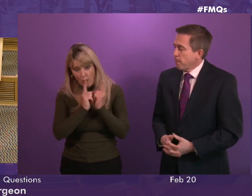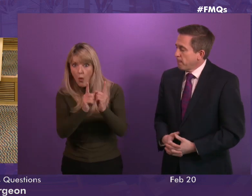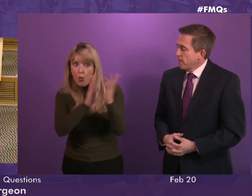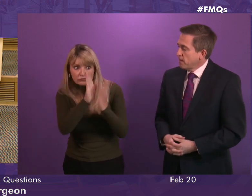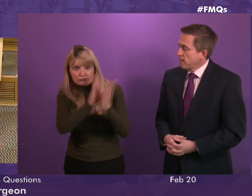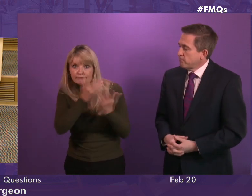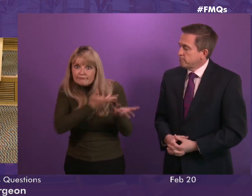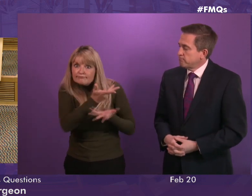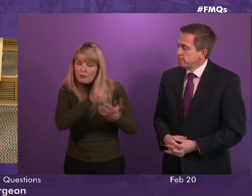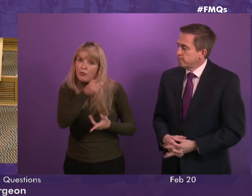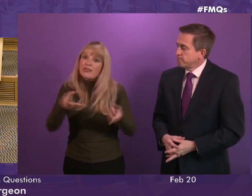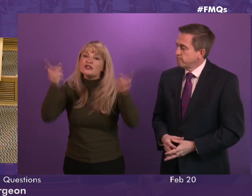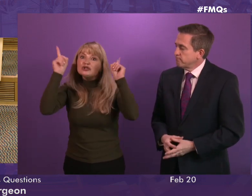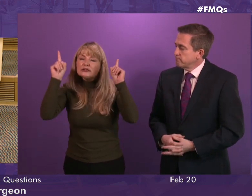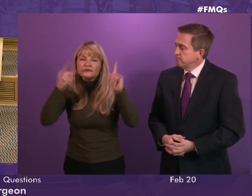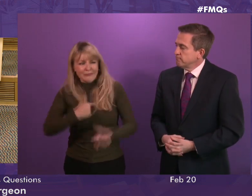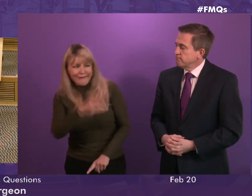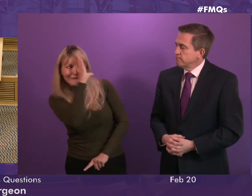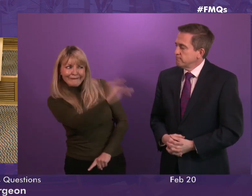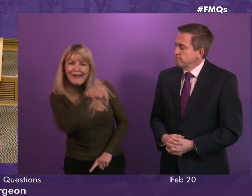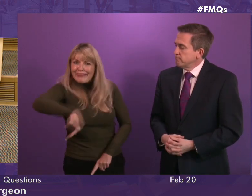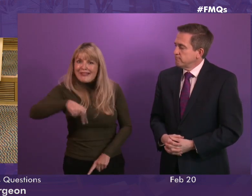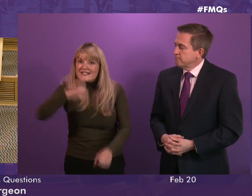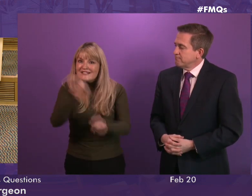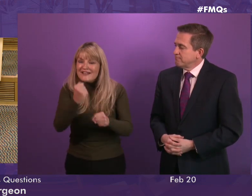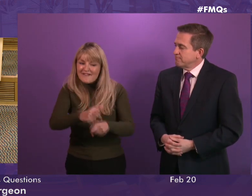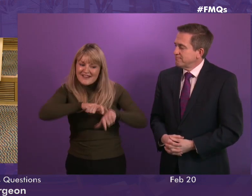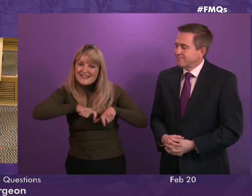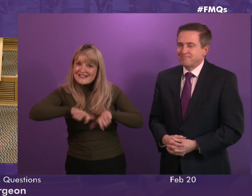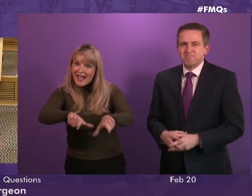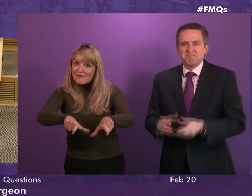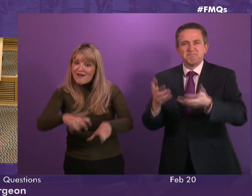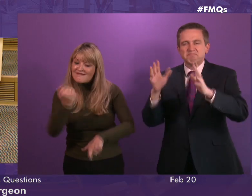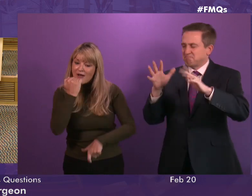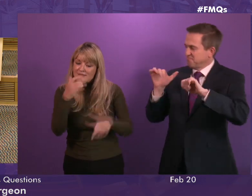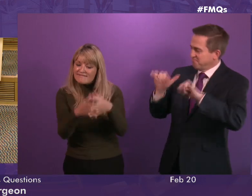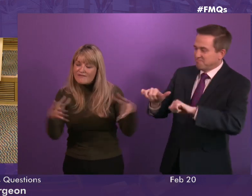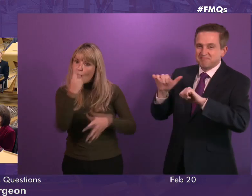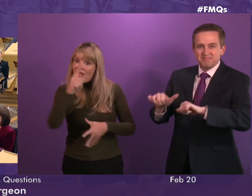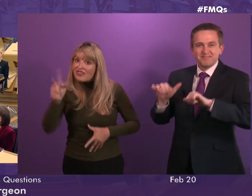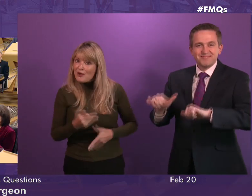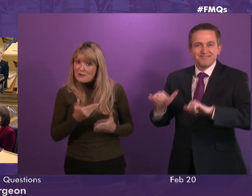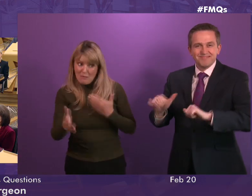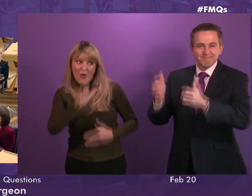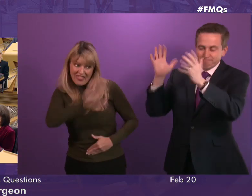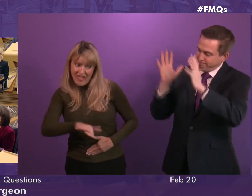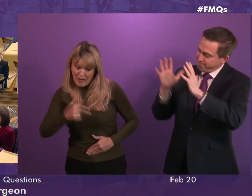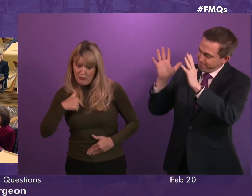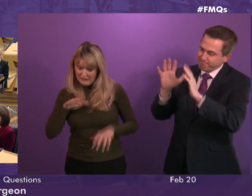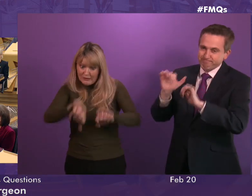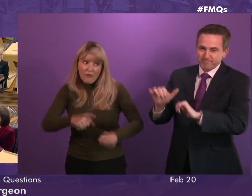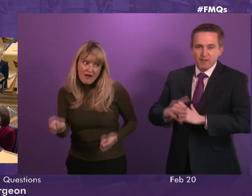Government that has maintained police numbers at 1,000 more than we inherited. Jackson Carlaw